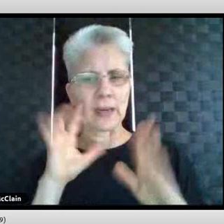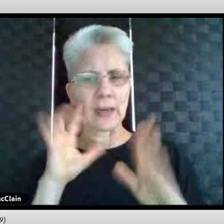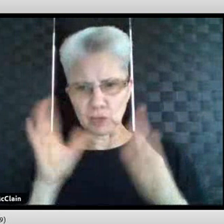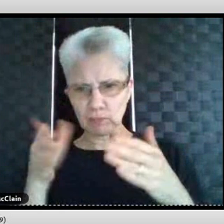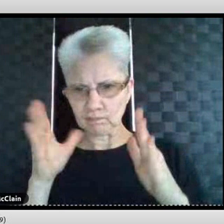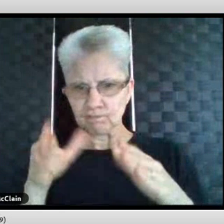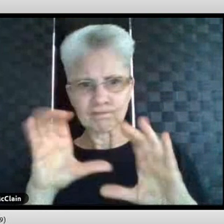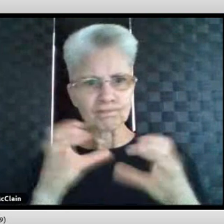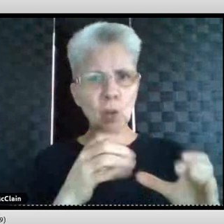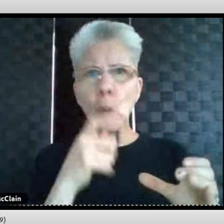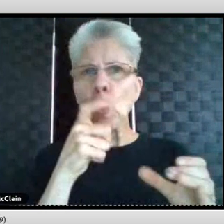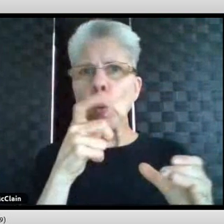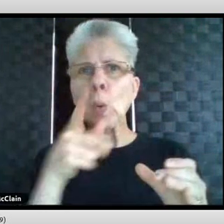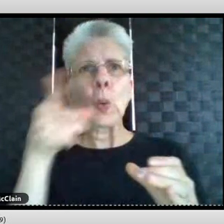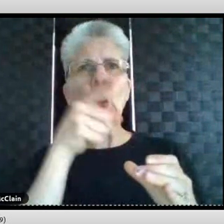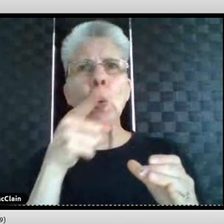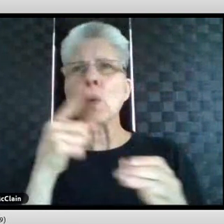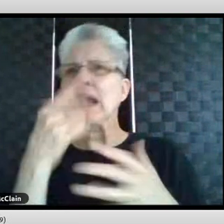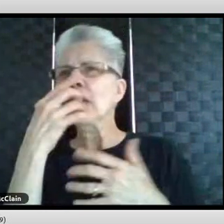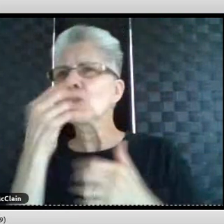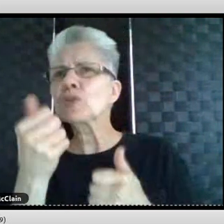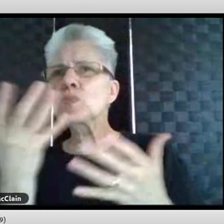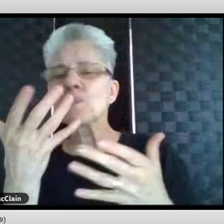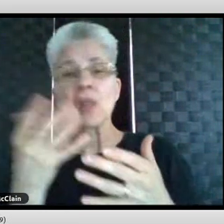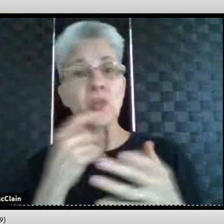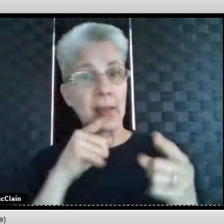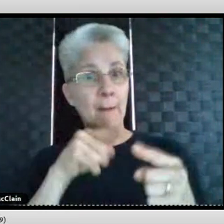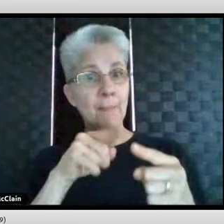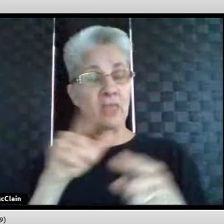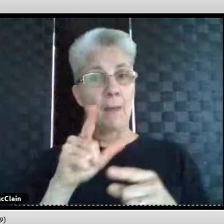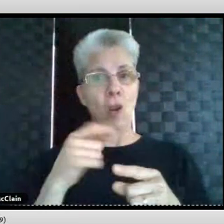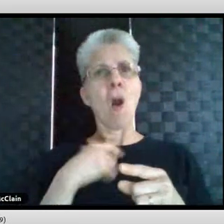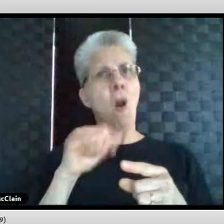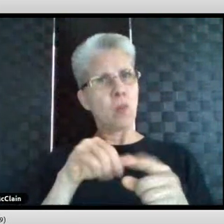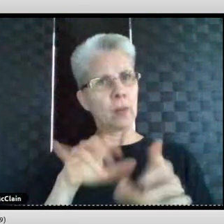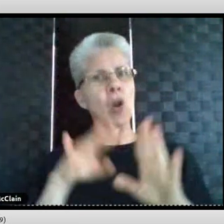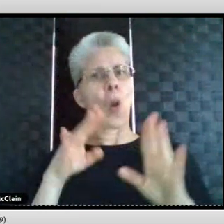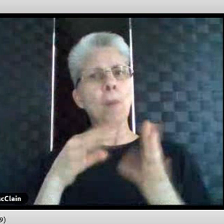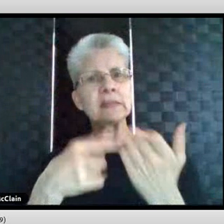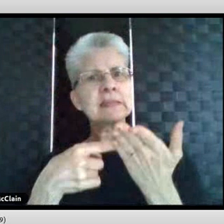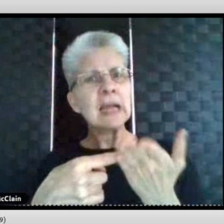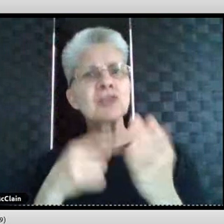because we don't know who those people are. And when they come into the library, we can open up discussions with them,